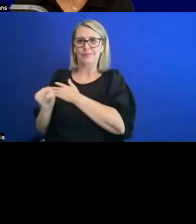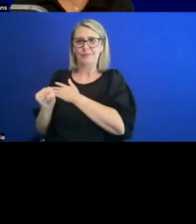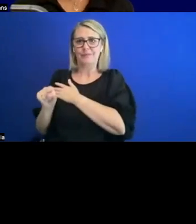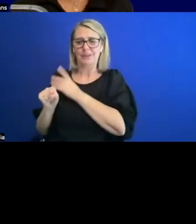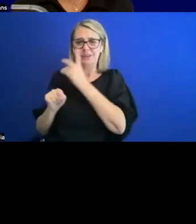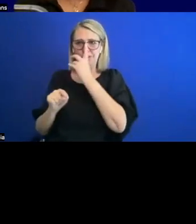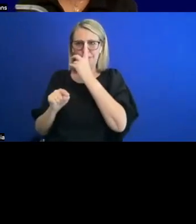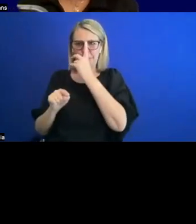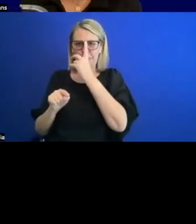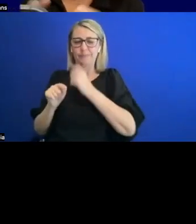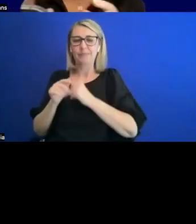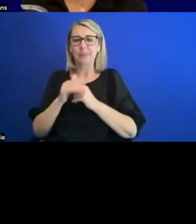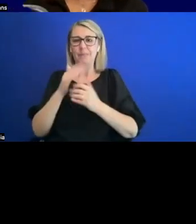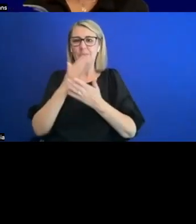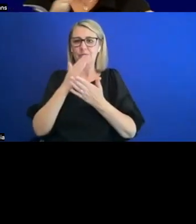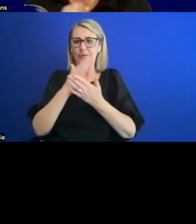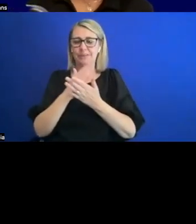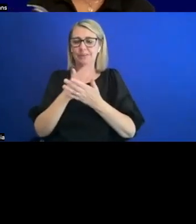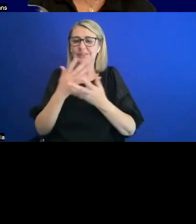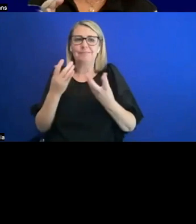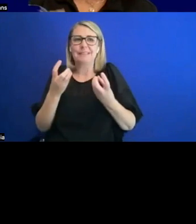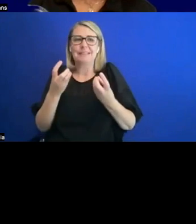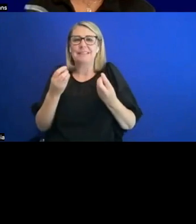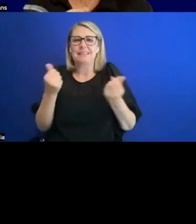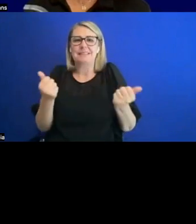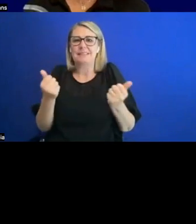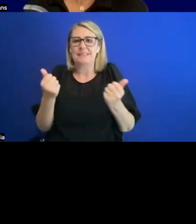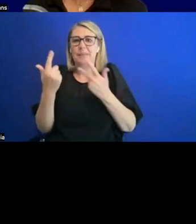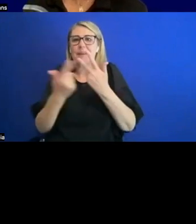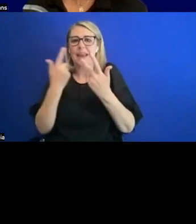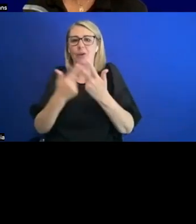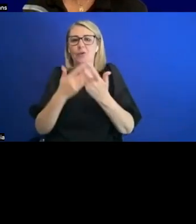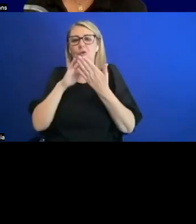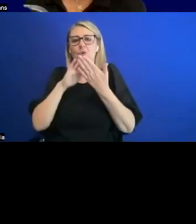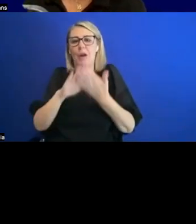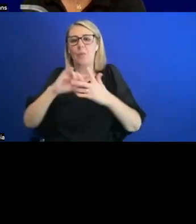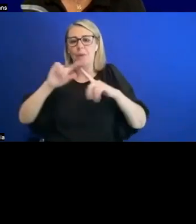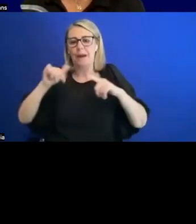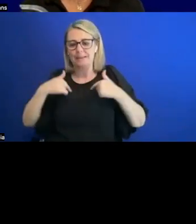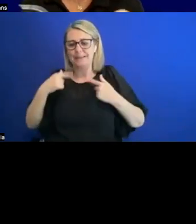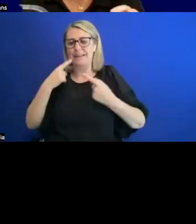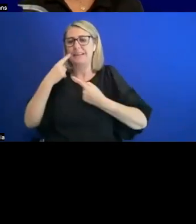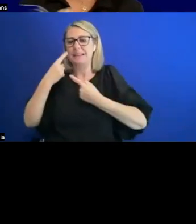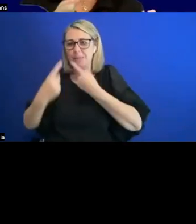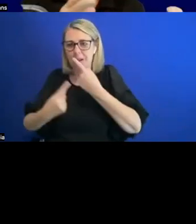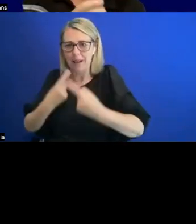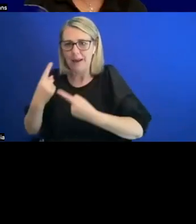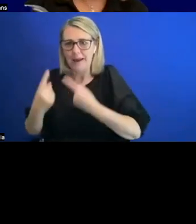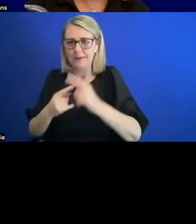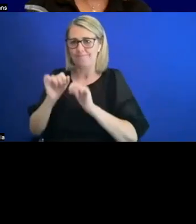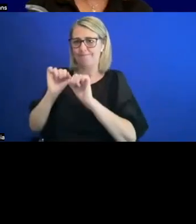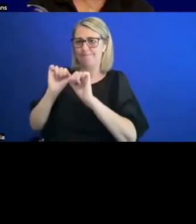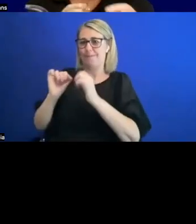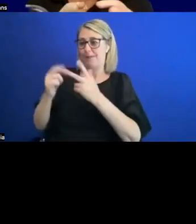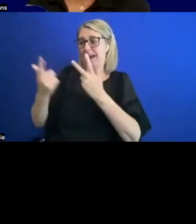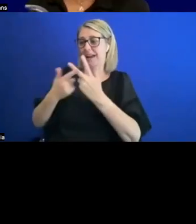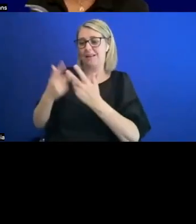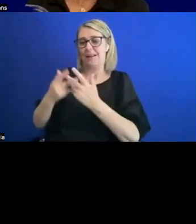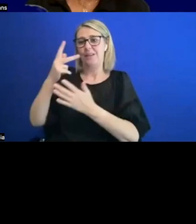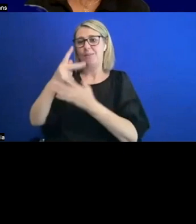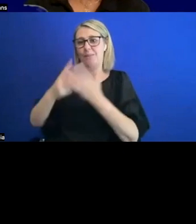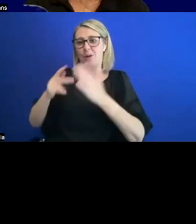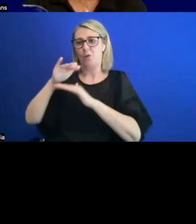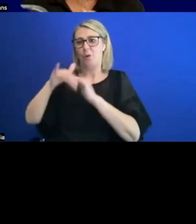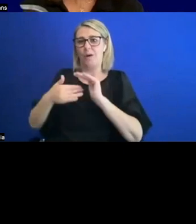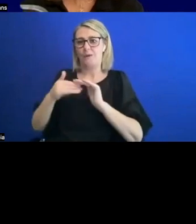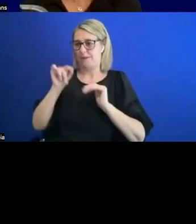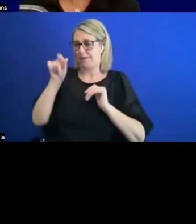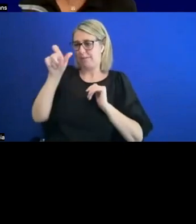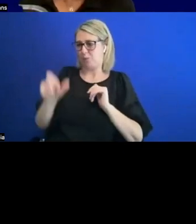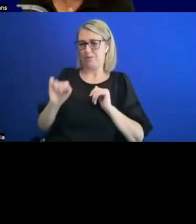it is adjunct. It is something else to help us explain another part of an individual to help